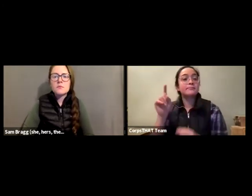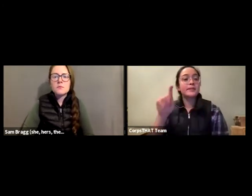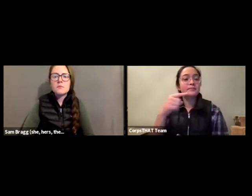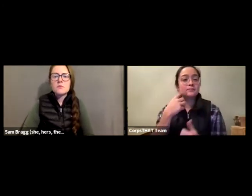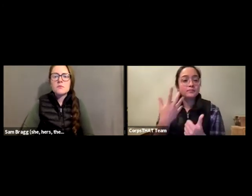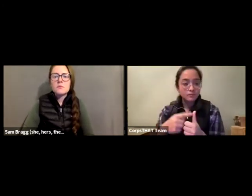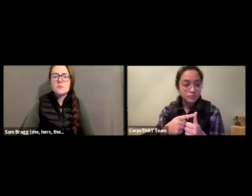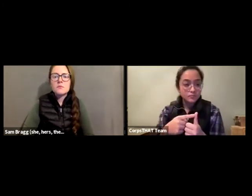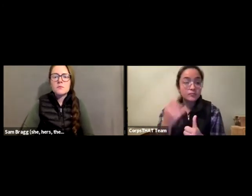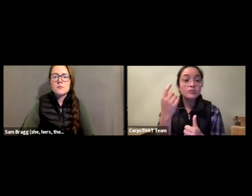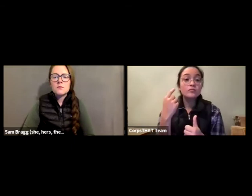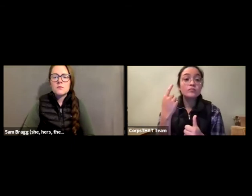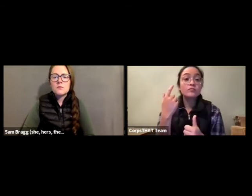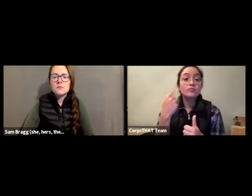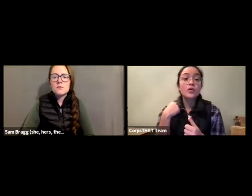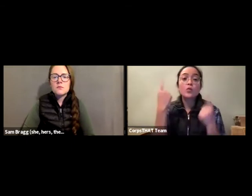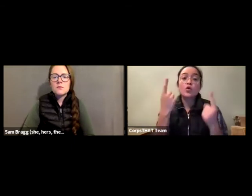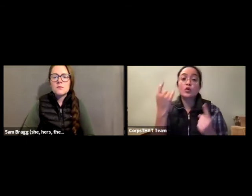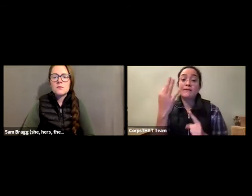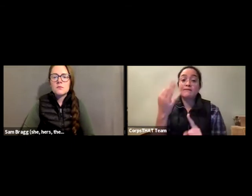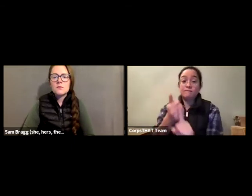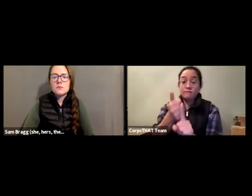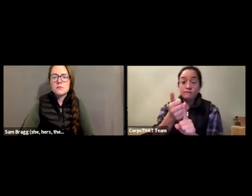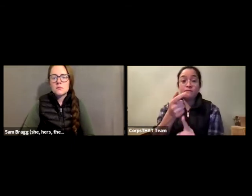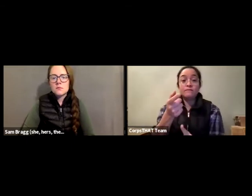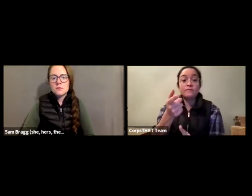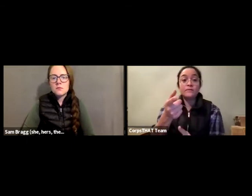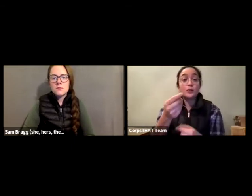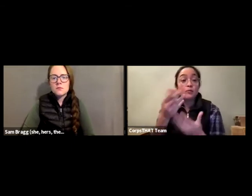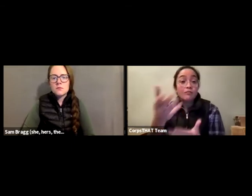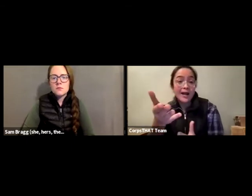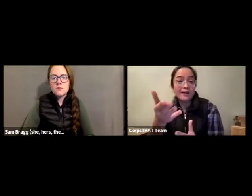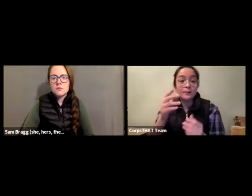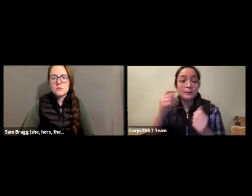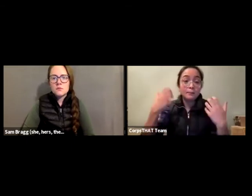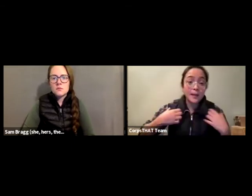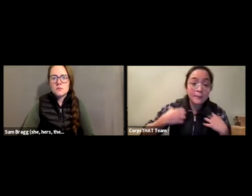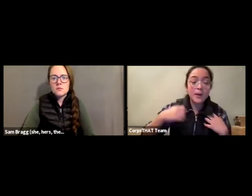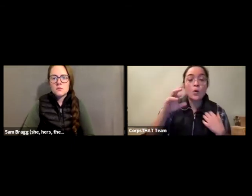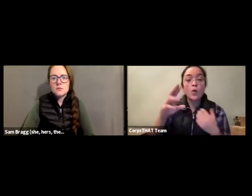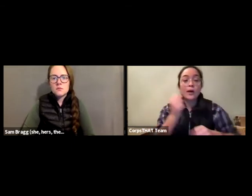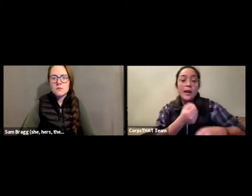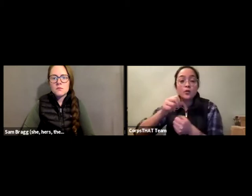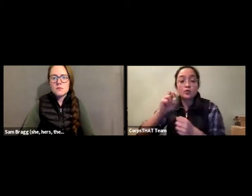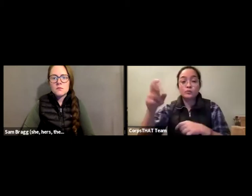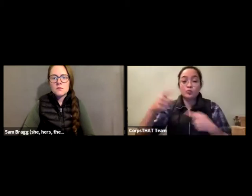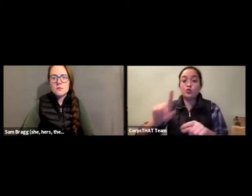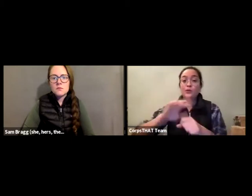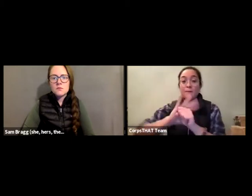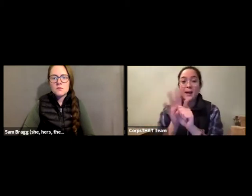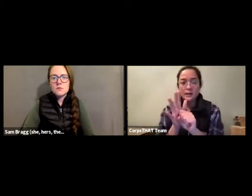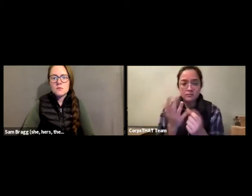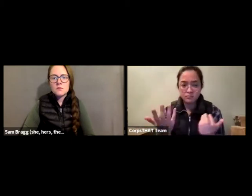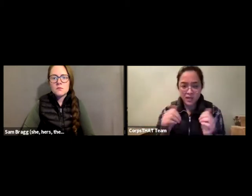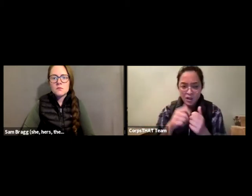who were very impactful for your experience so here's one i wonders if on the backpacking trip?